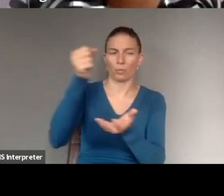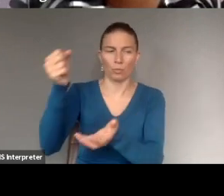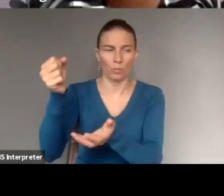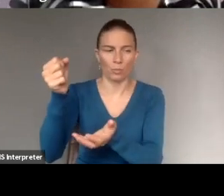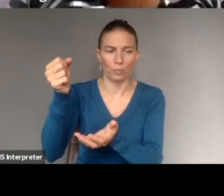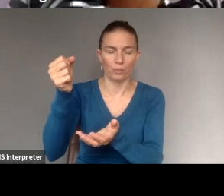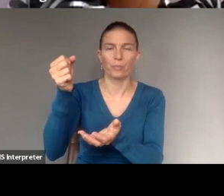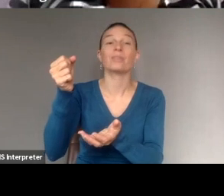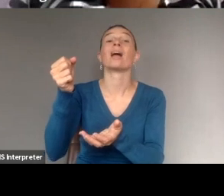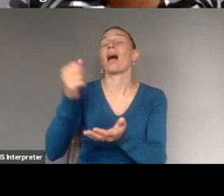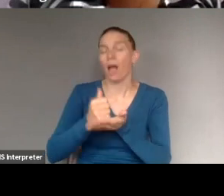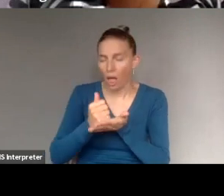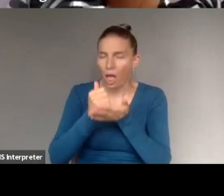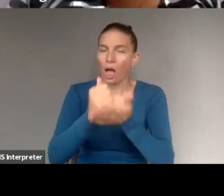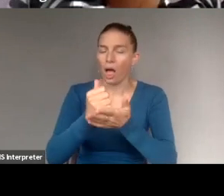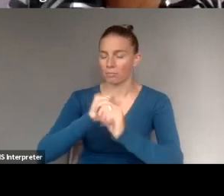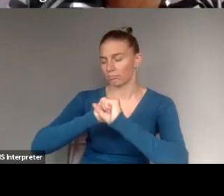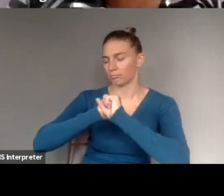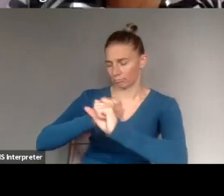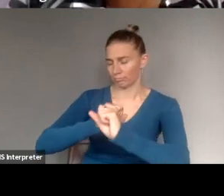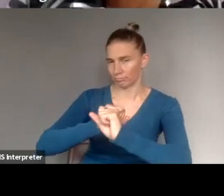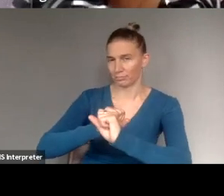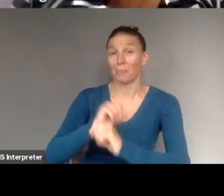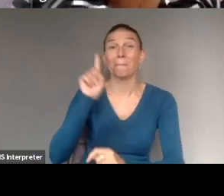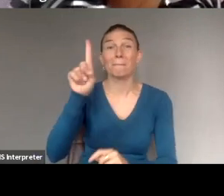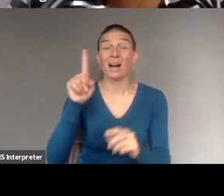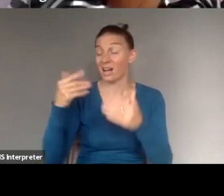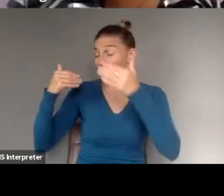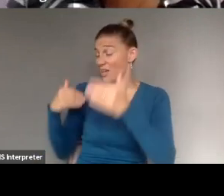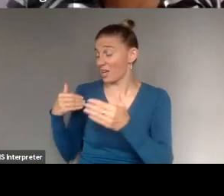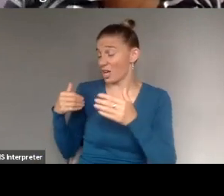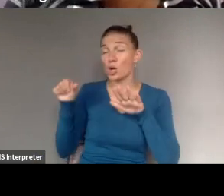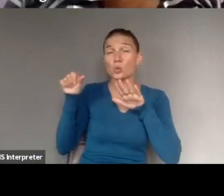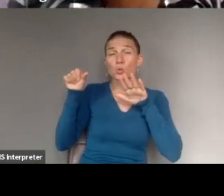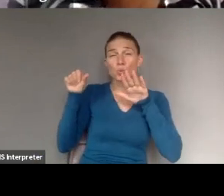This is a short cash transfer of 3 months between June to August .